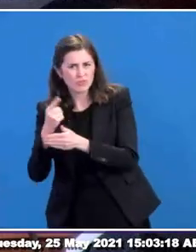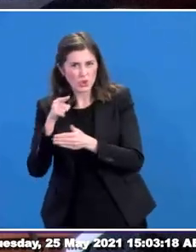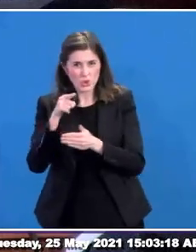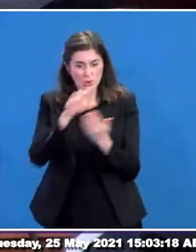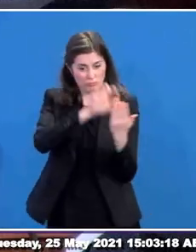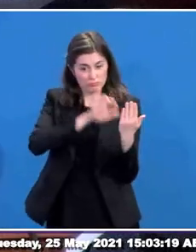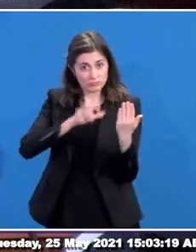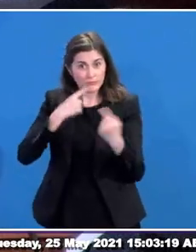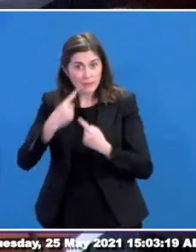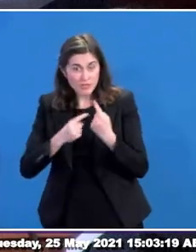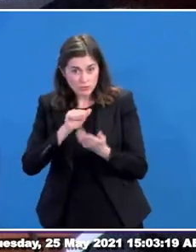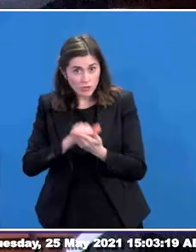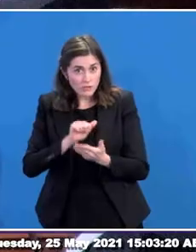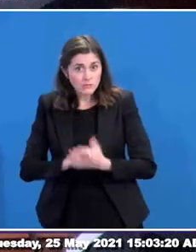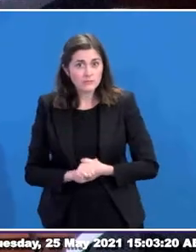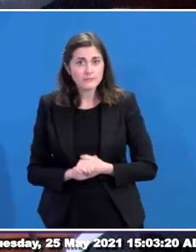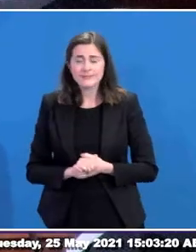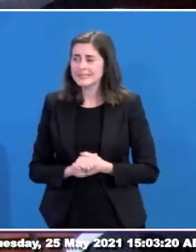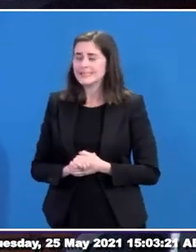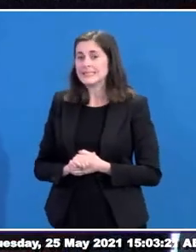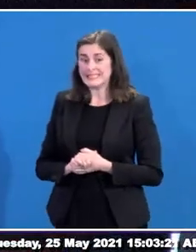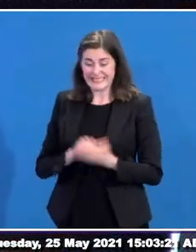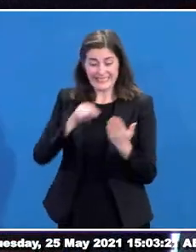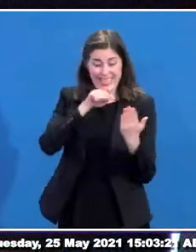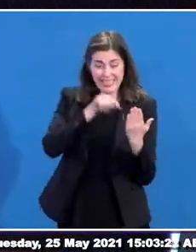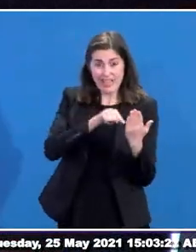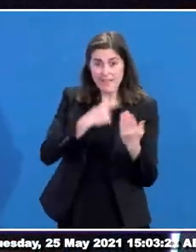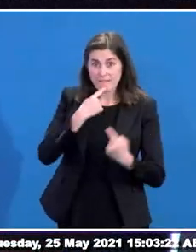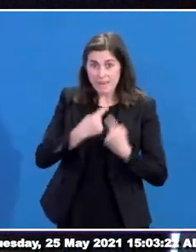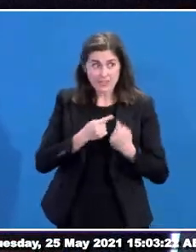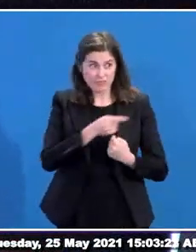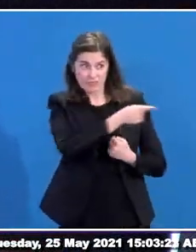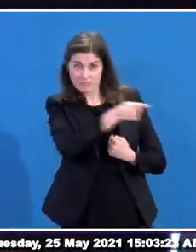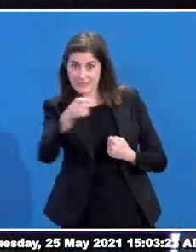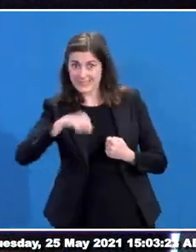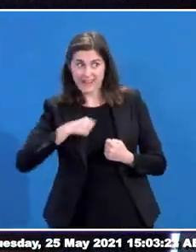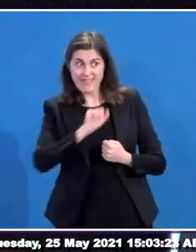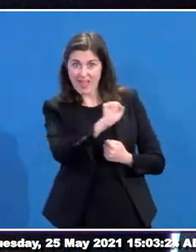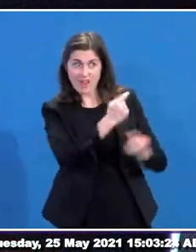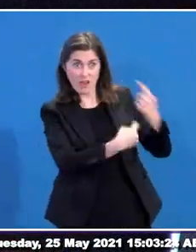These are the actual responses from staff that were interviewed and it's